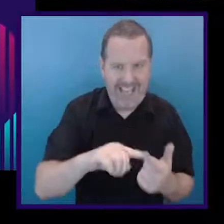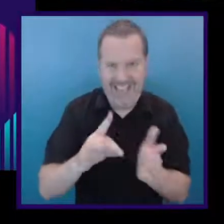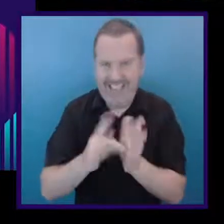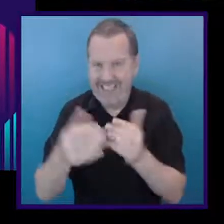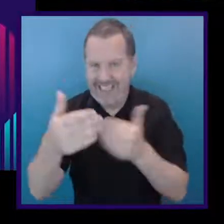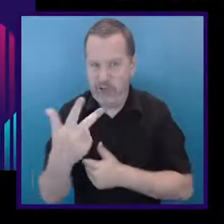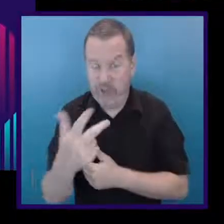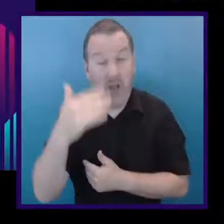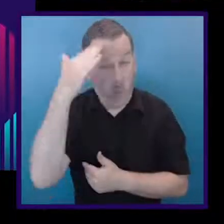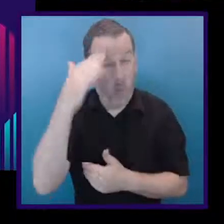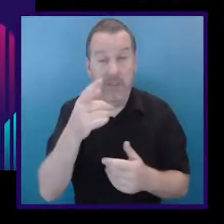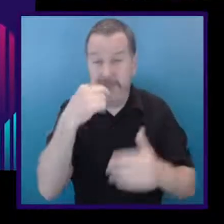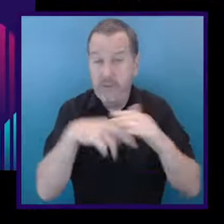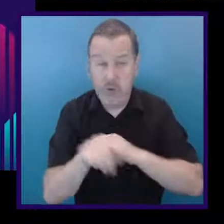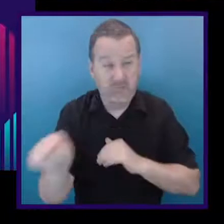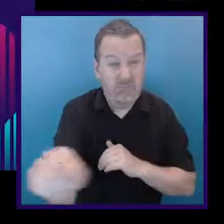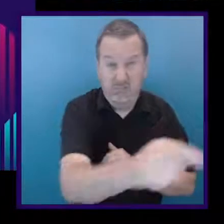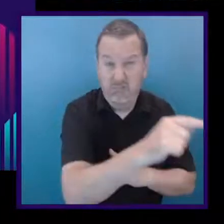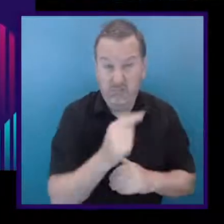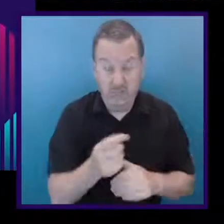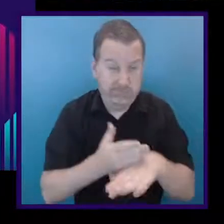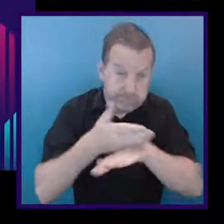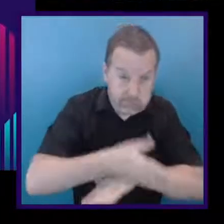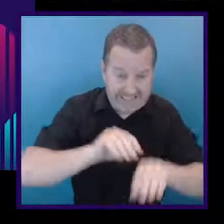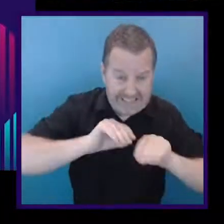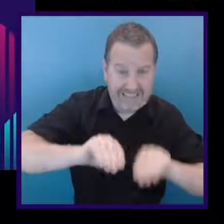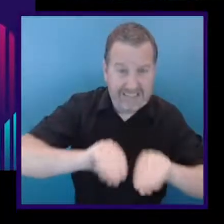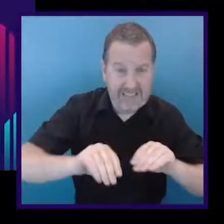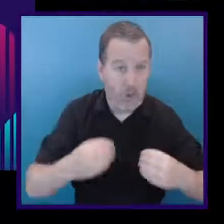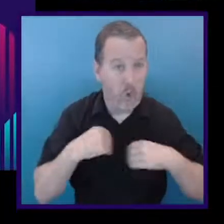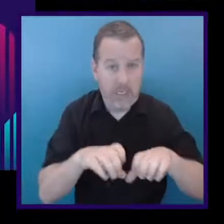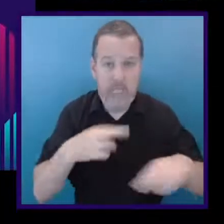classrooms, but what we are teaching in GCSE Modern Languages hasn't really changed for